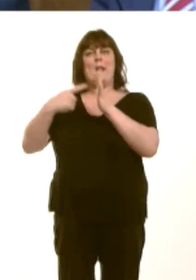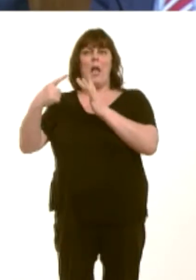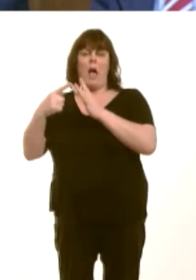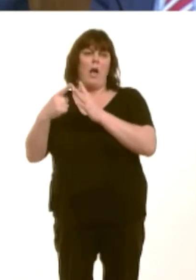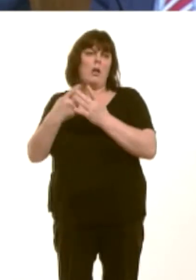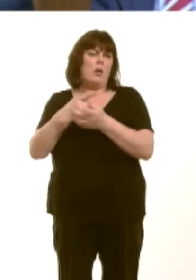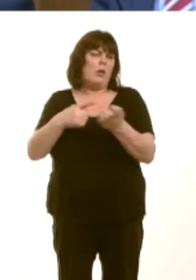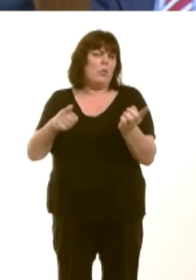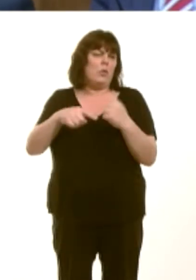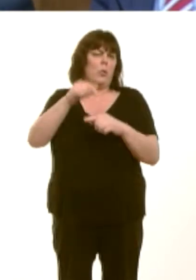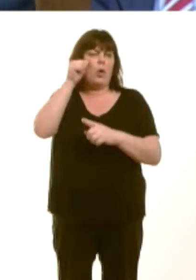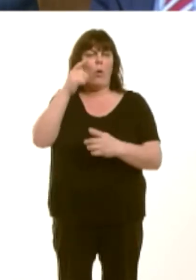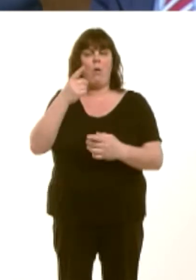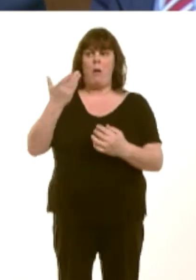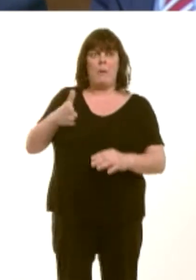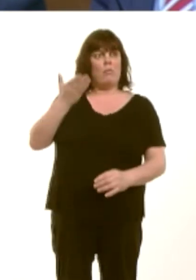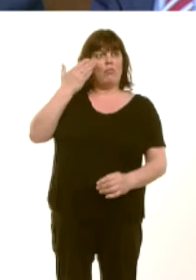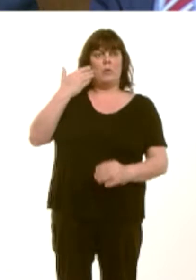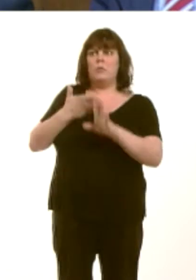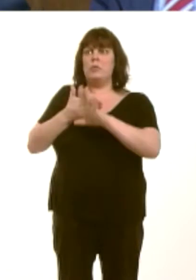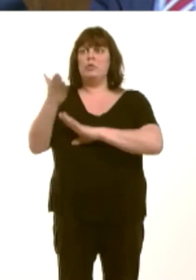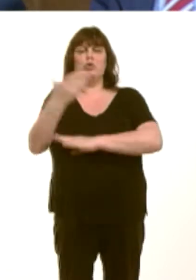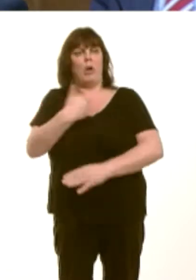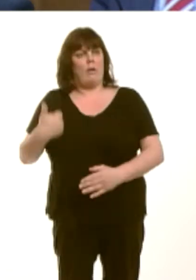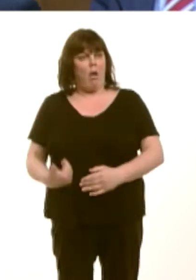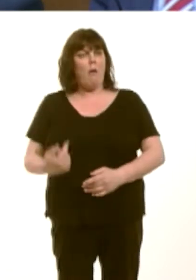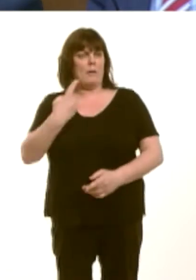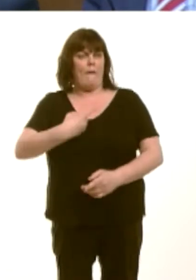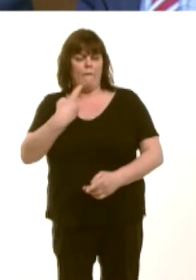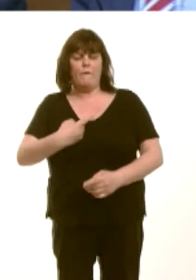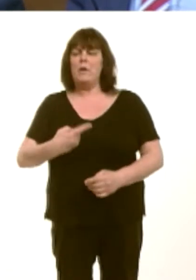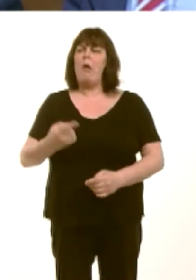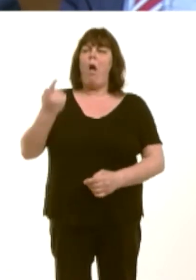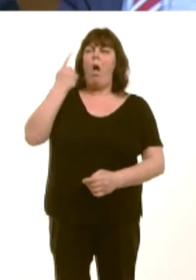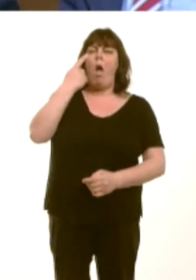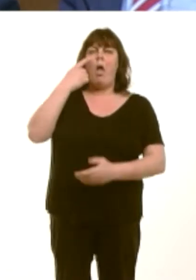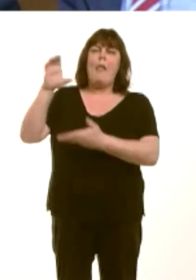On my visit to China some years ago, the kind of investments that China were looking to